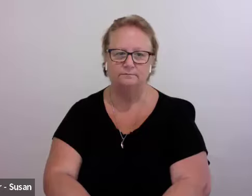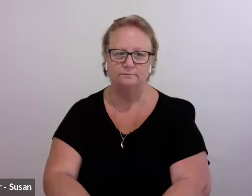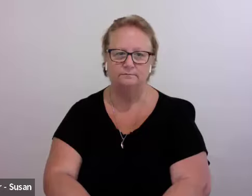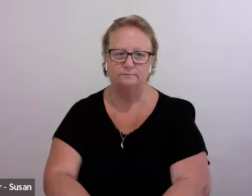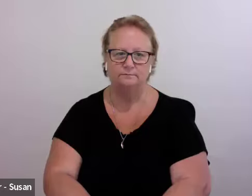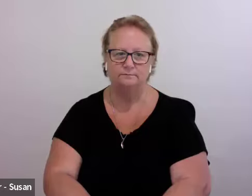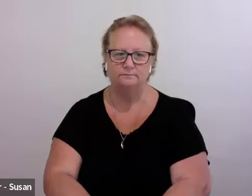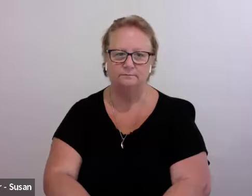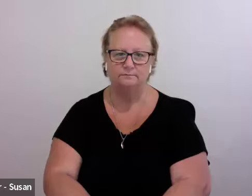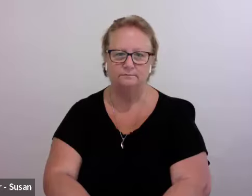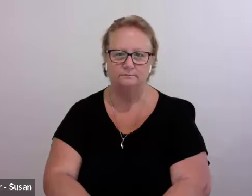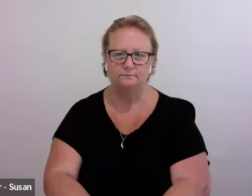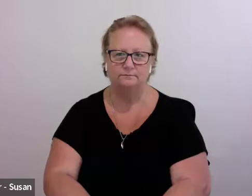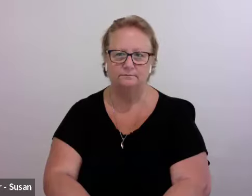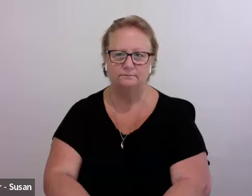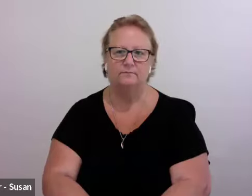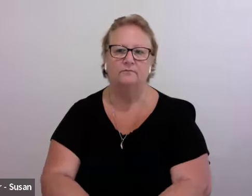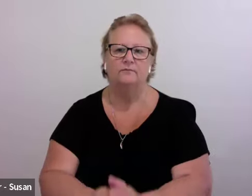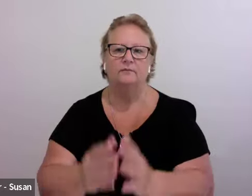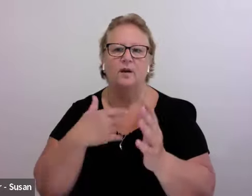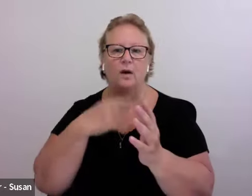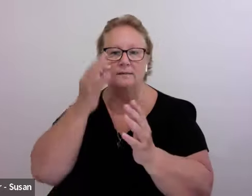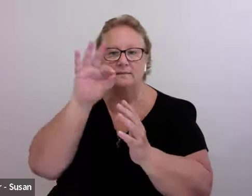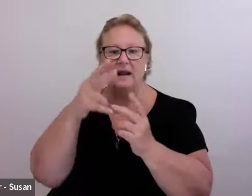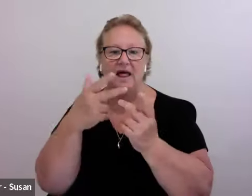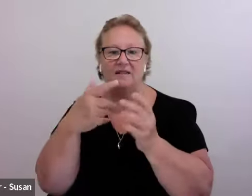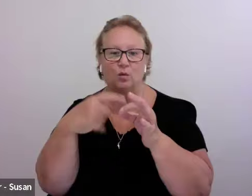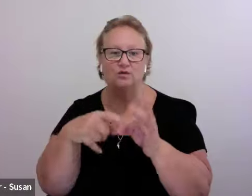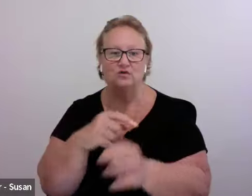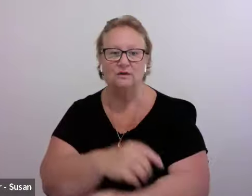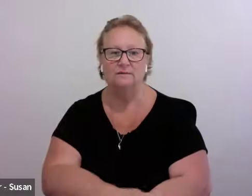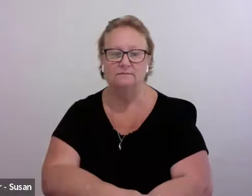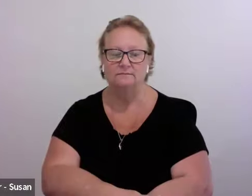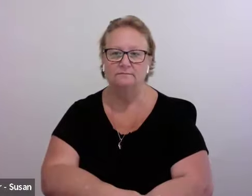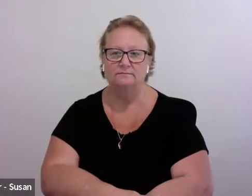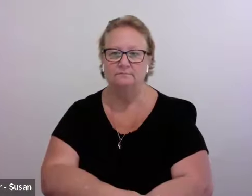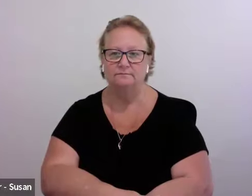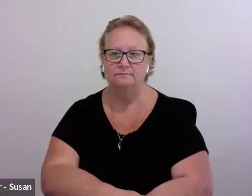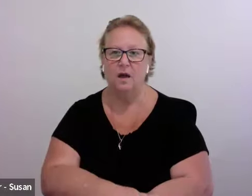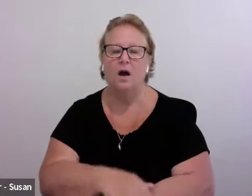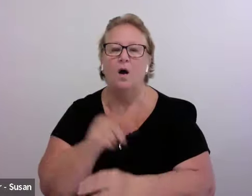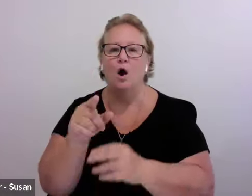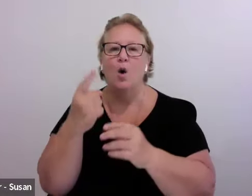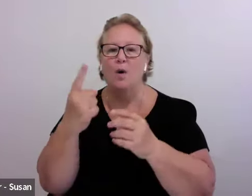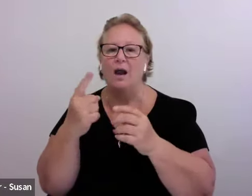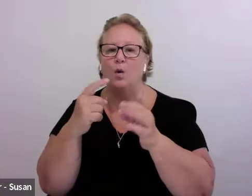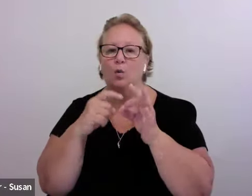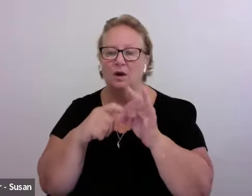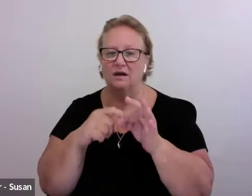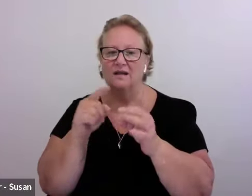I'm moving around on some of these questions, Catherine, sorry, because some of them we've already answered.